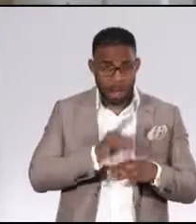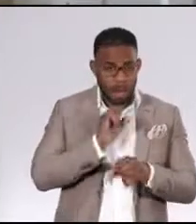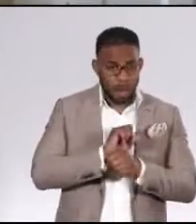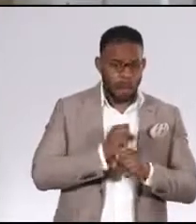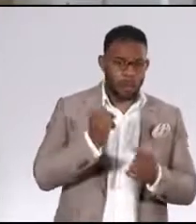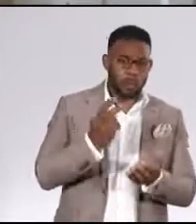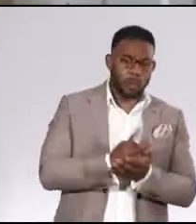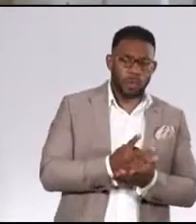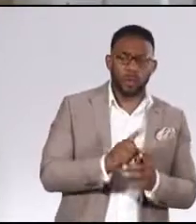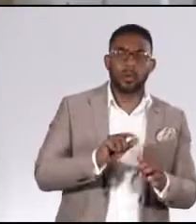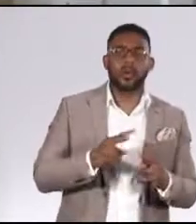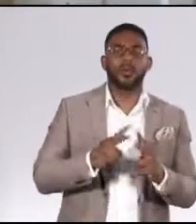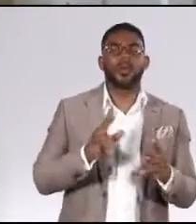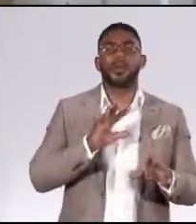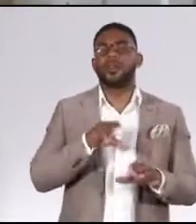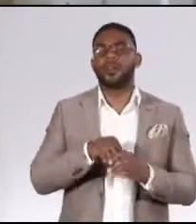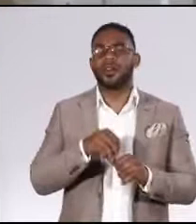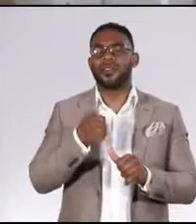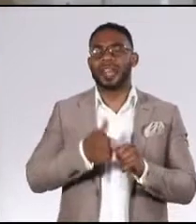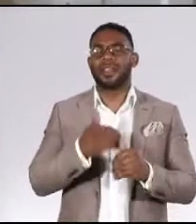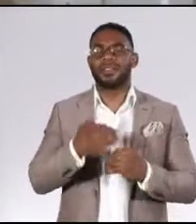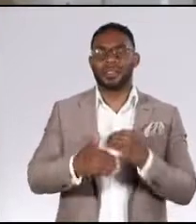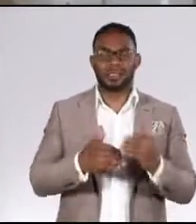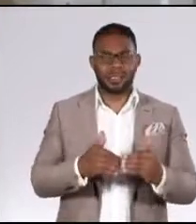we're very involved at every step. uh Before that.